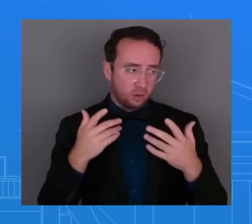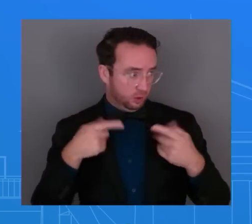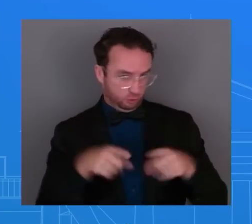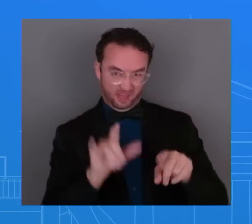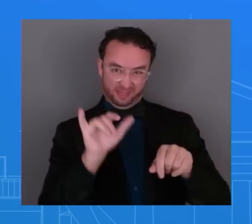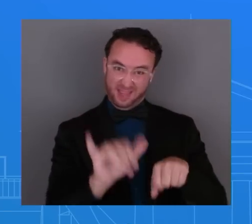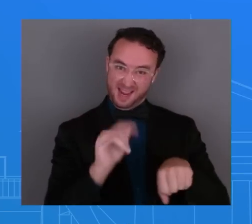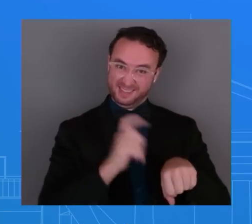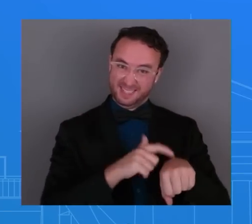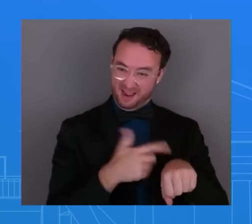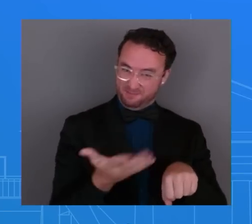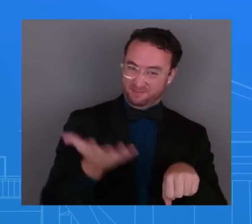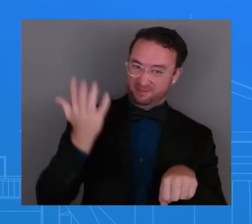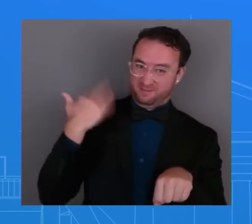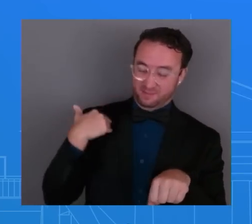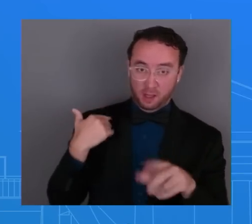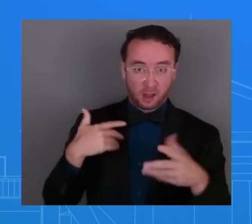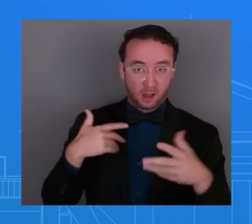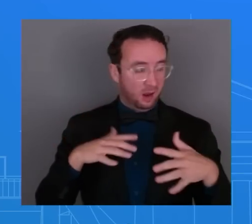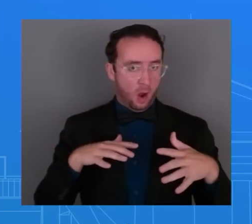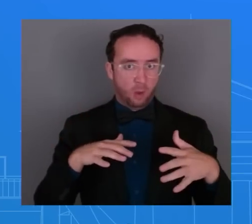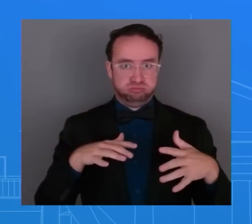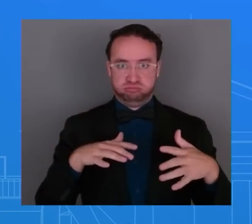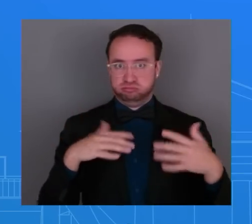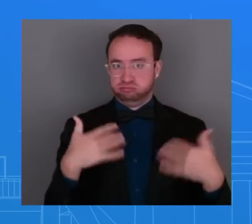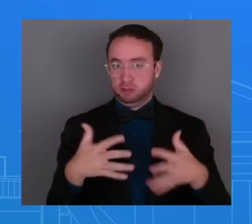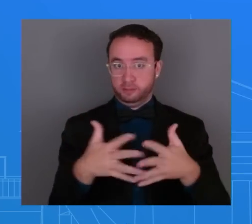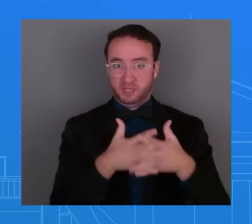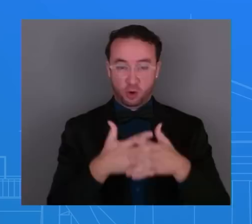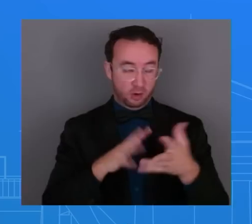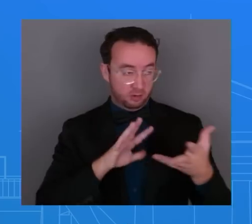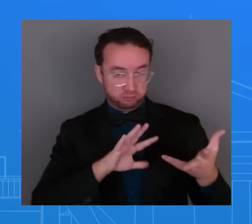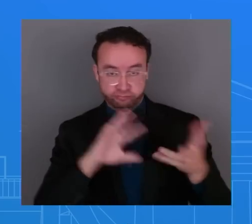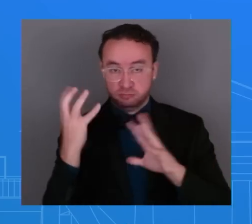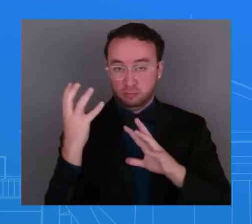because of policies that he's put forth. And so, I think that's important to note.